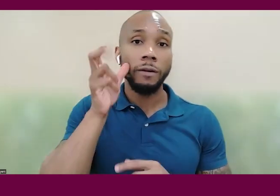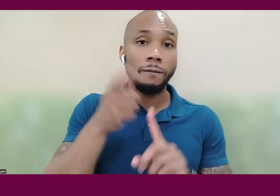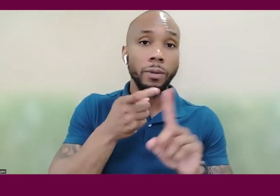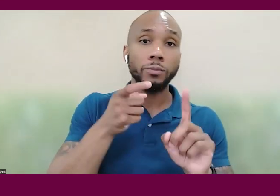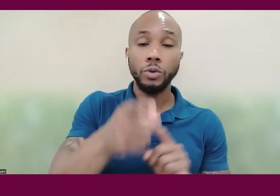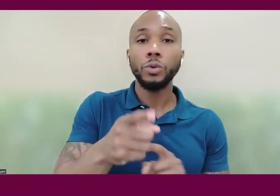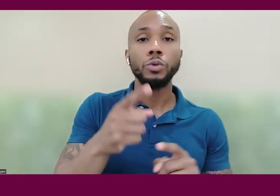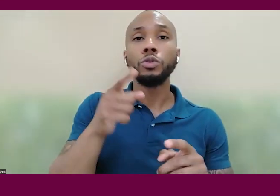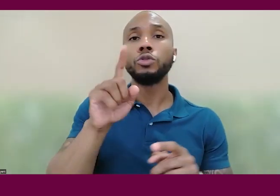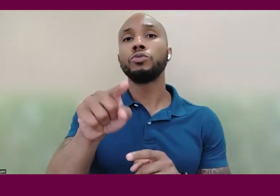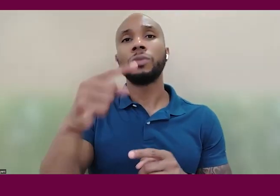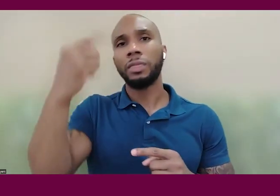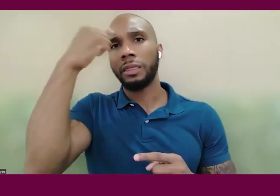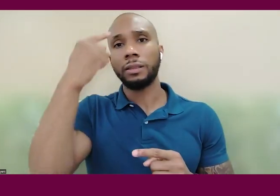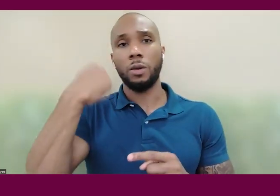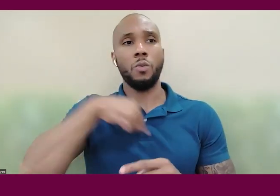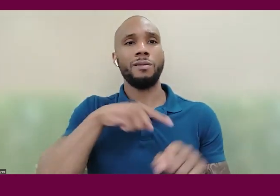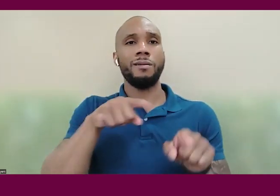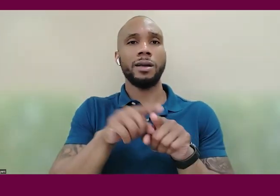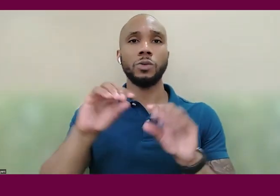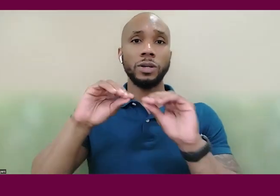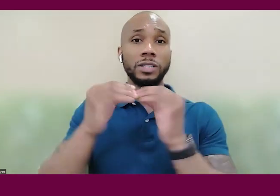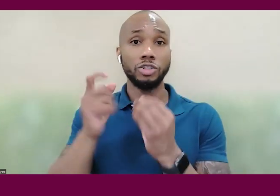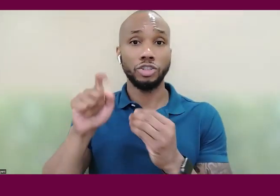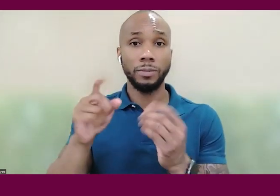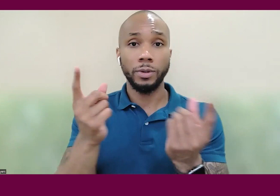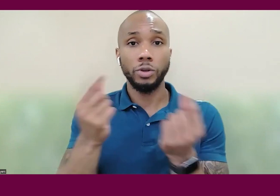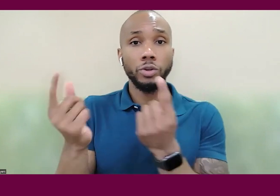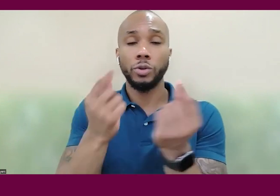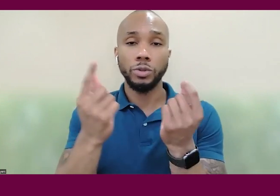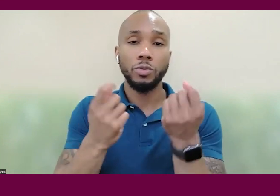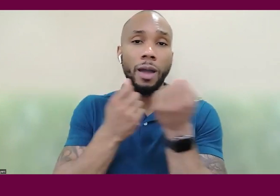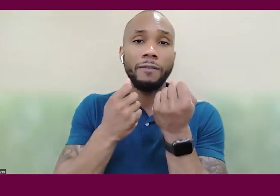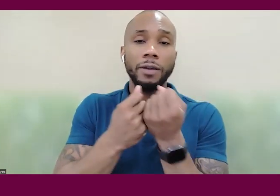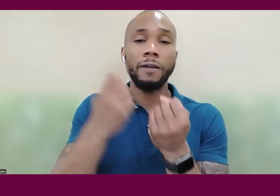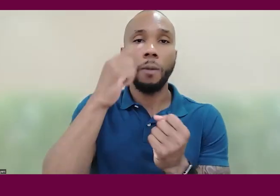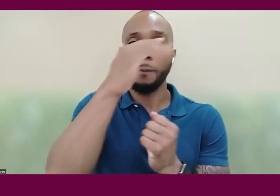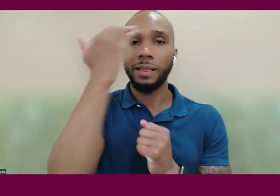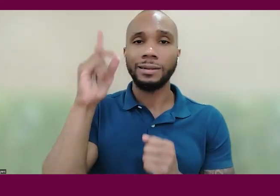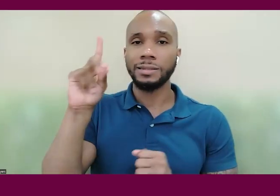What do you think that we as an organization should be doing to advocate for Black disabled